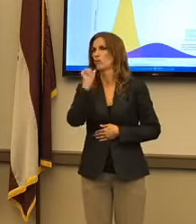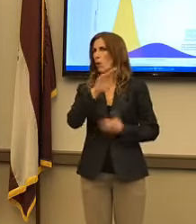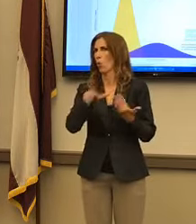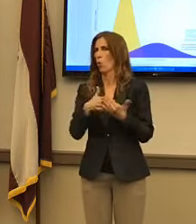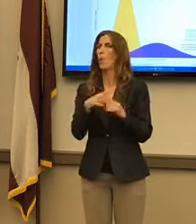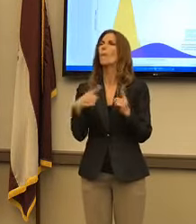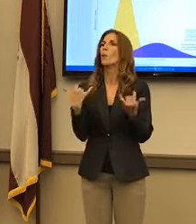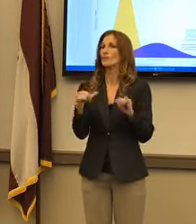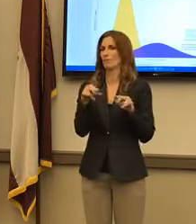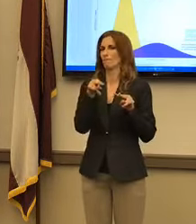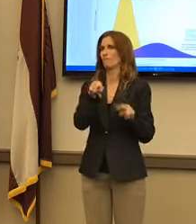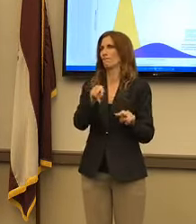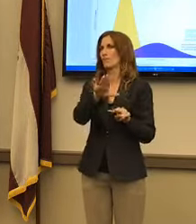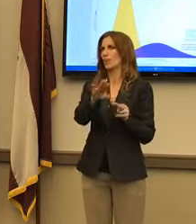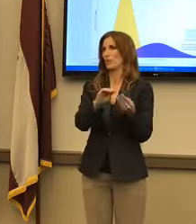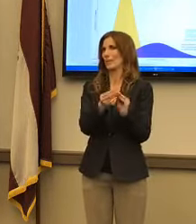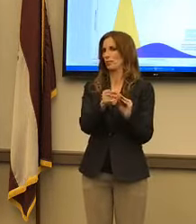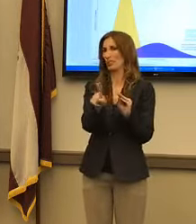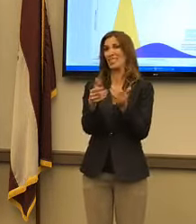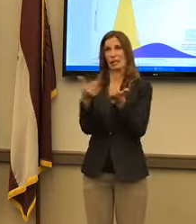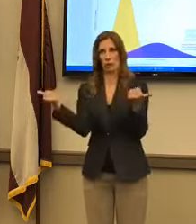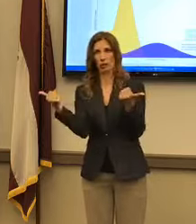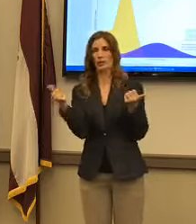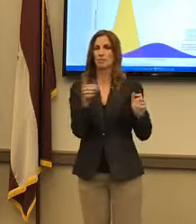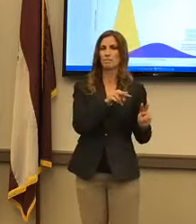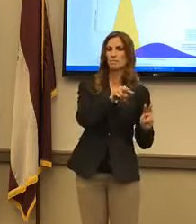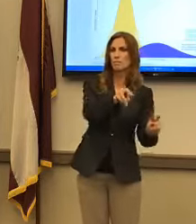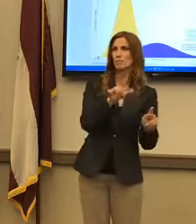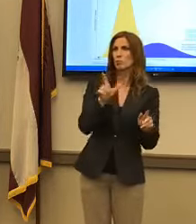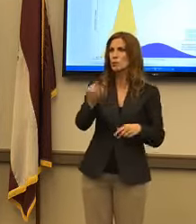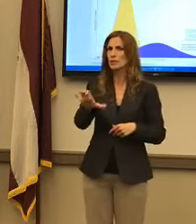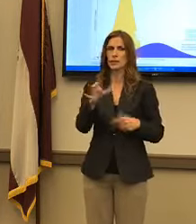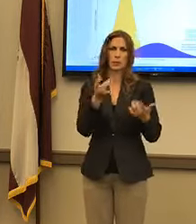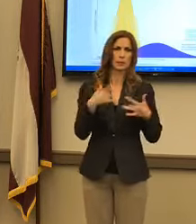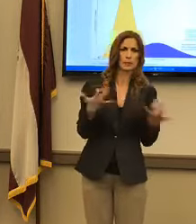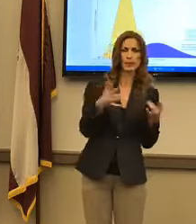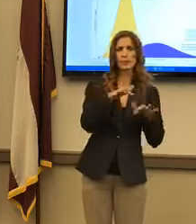track these cases separately to help you understand the ongoing and serious